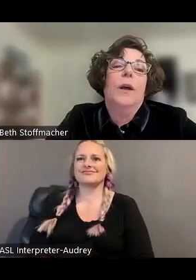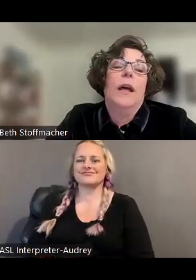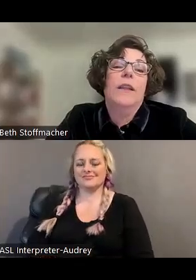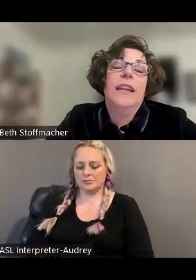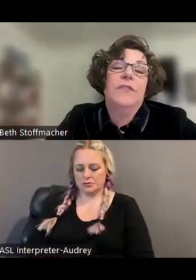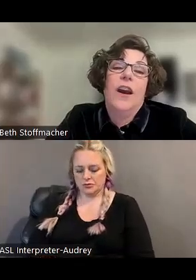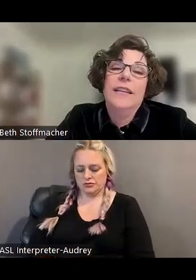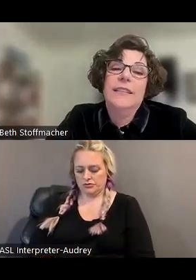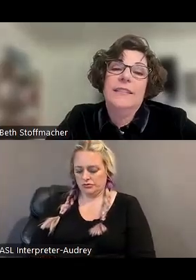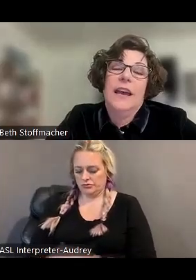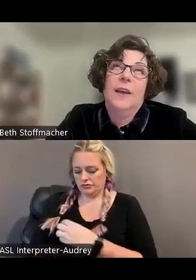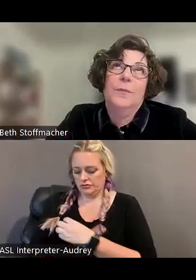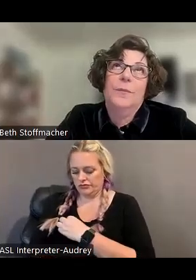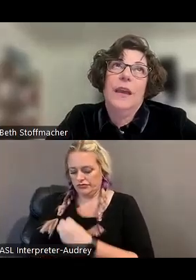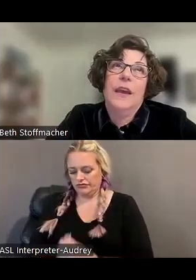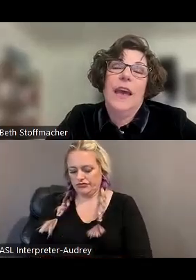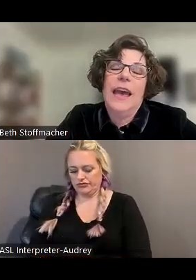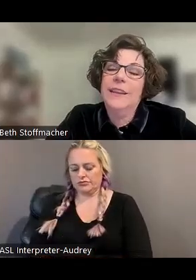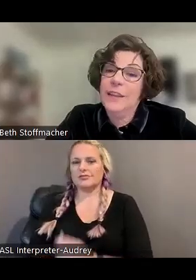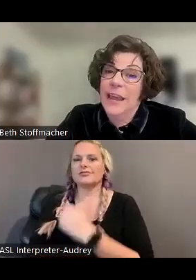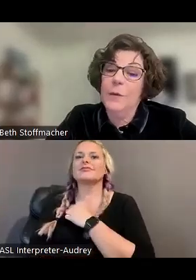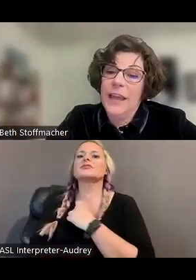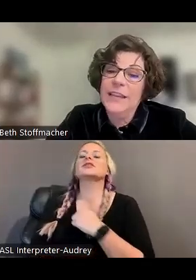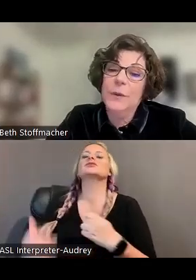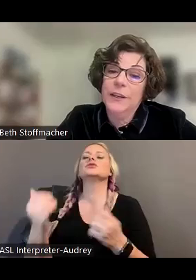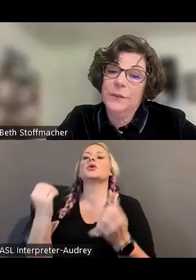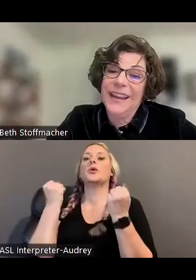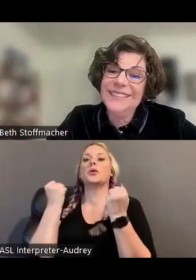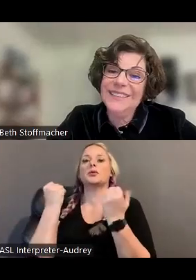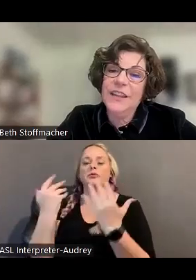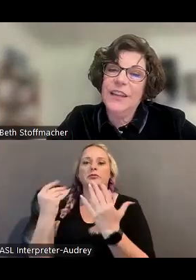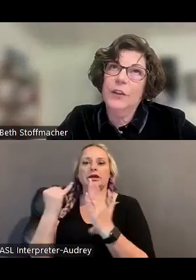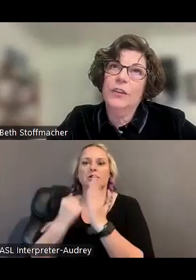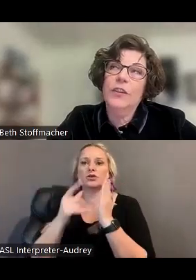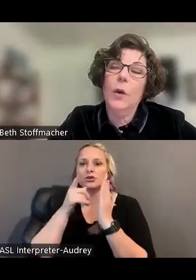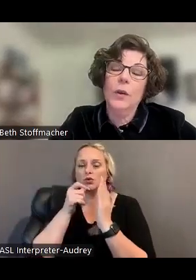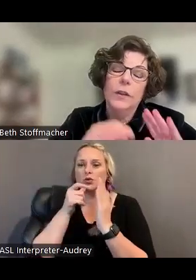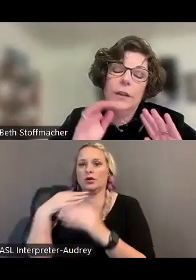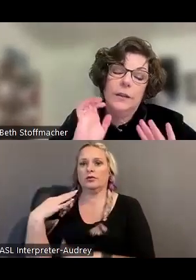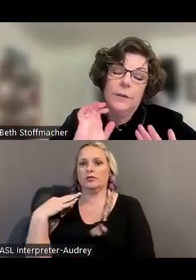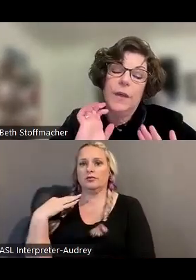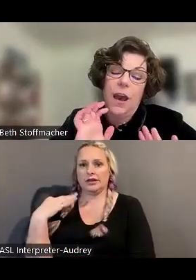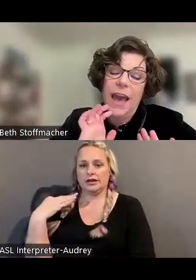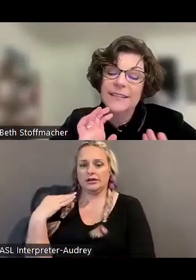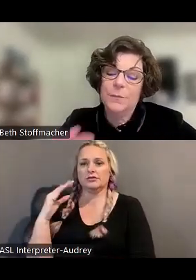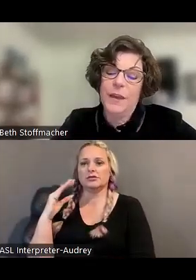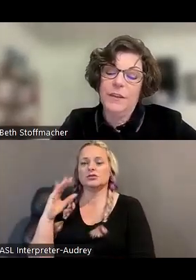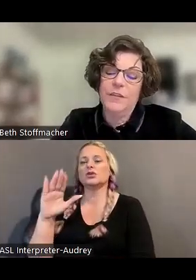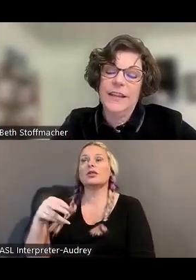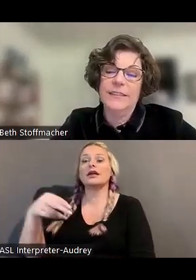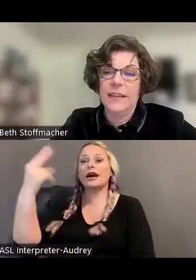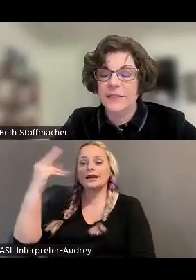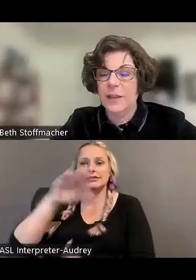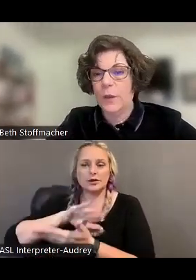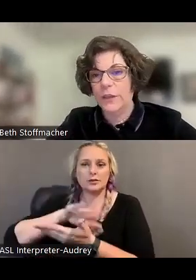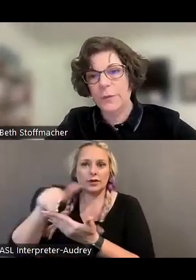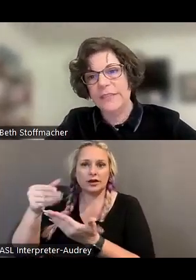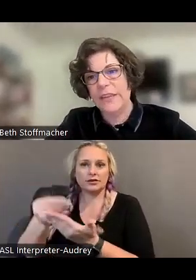A lot of artists that apply to our grant, the highest amount of funds that someone could receive